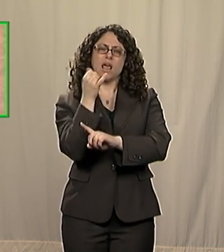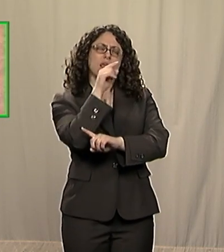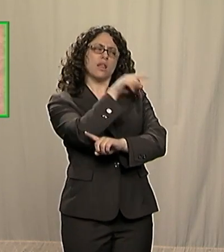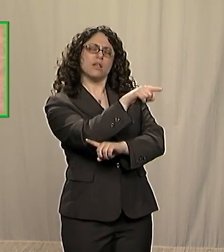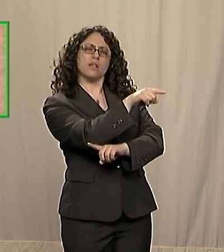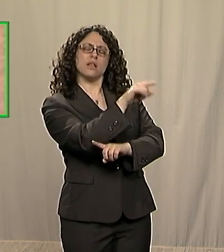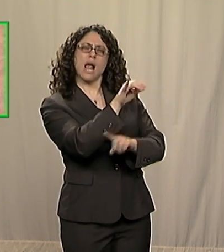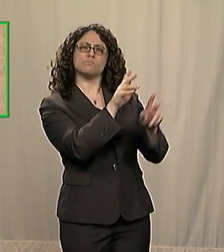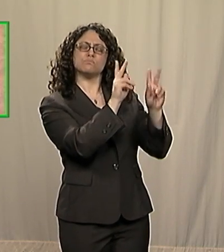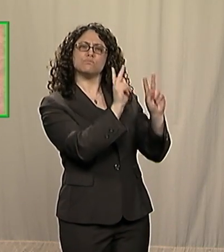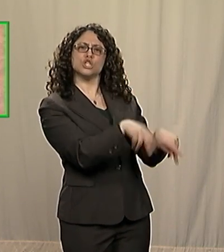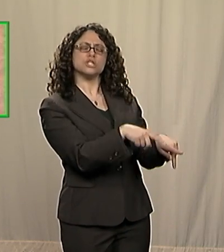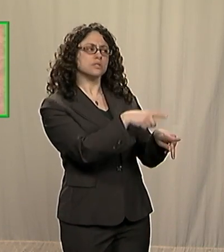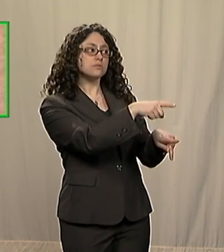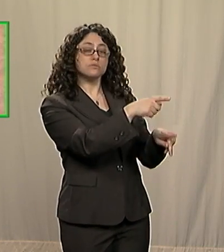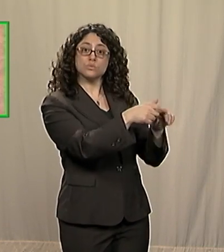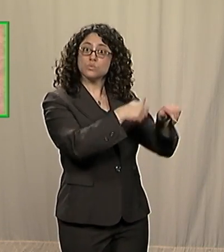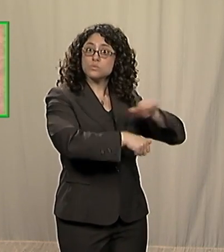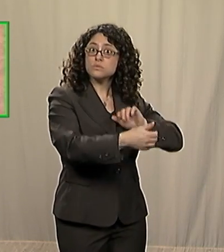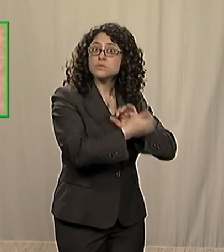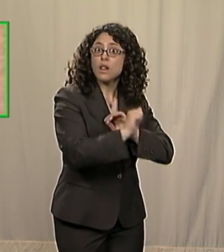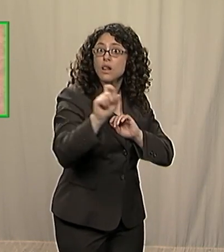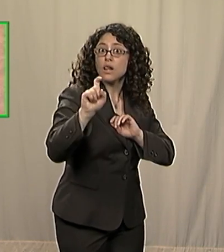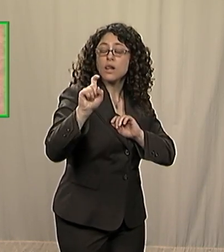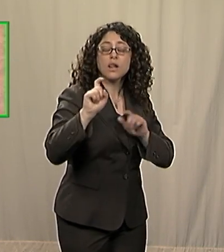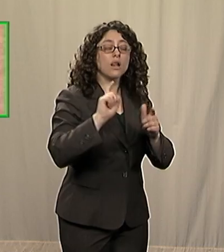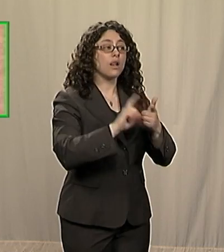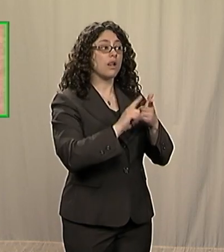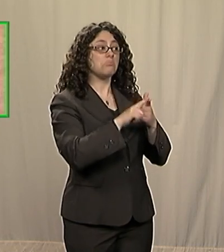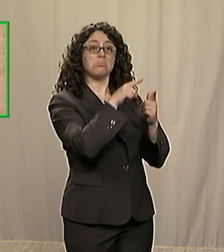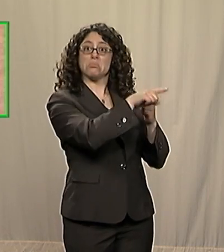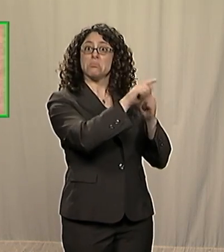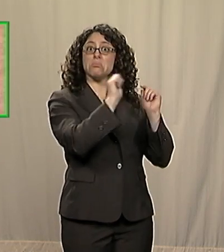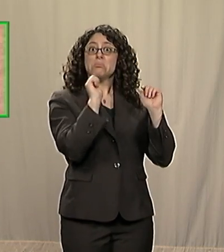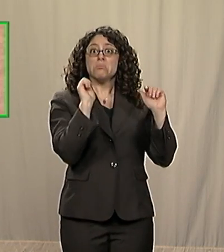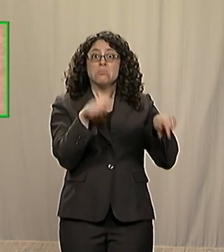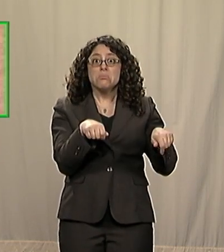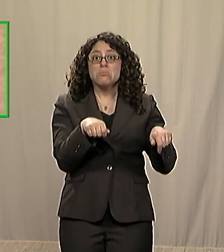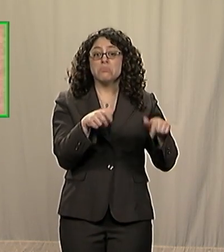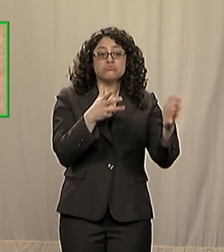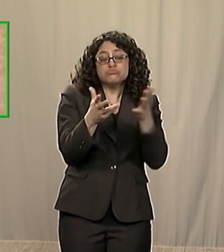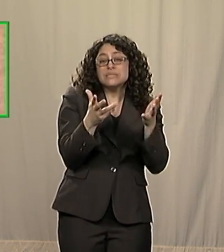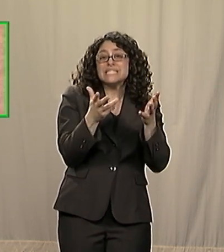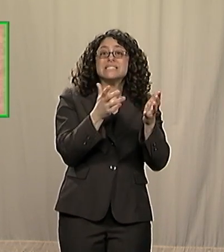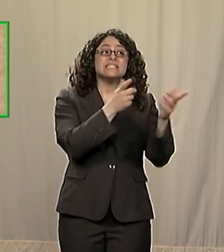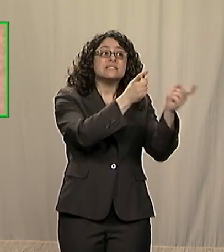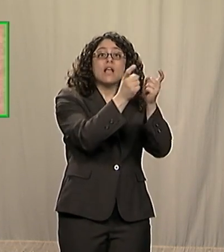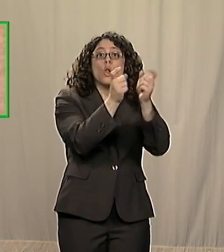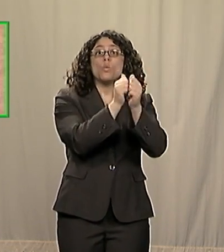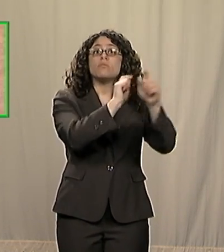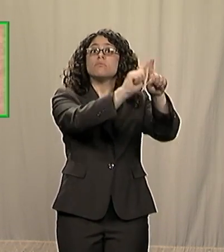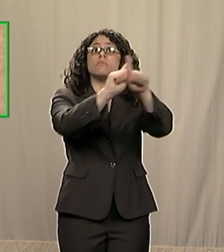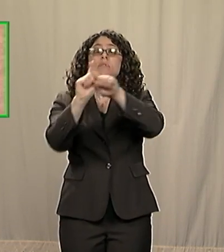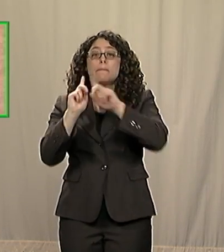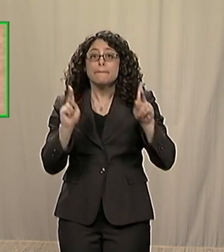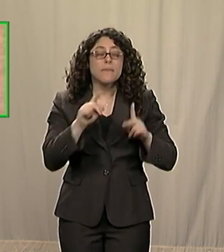How adept are they at dealing with a variety of people? How familiar are they with the accommodation